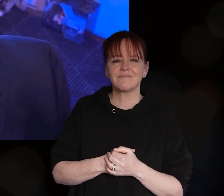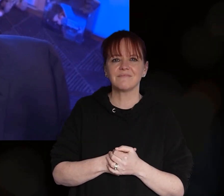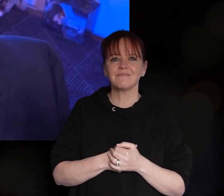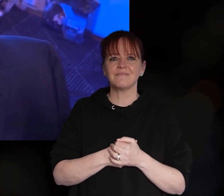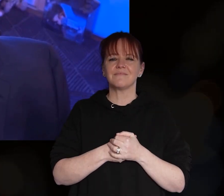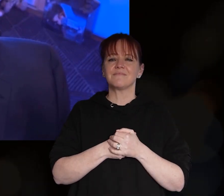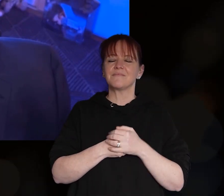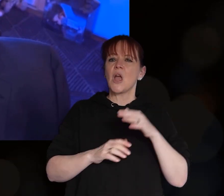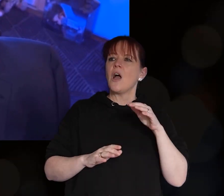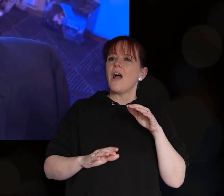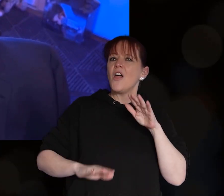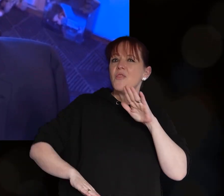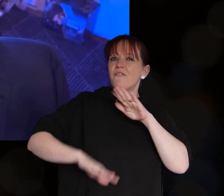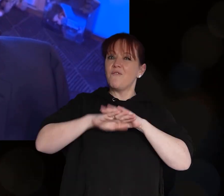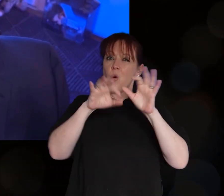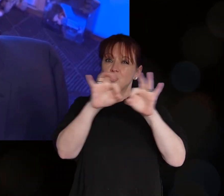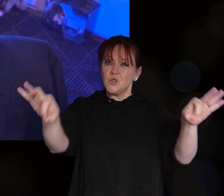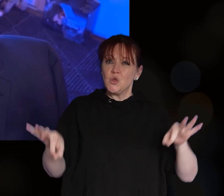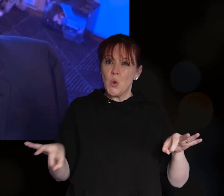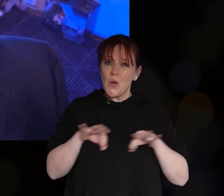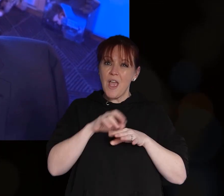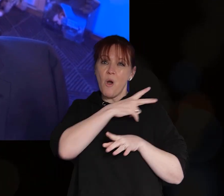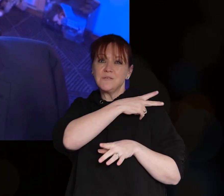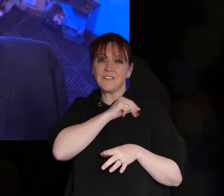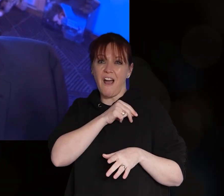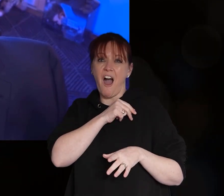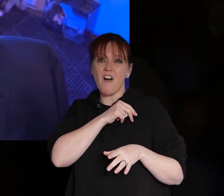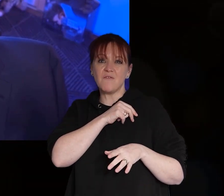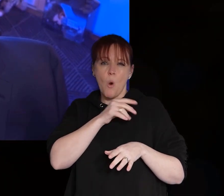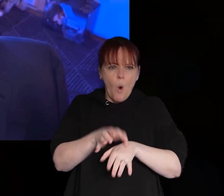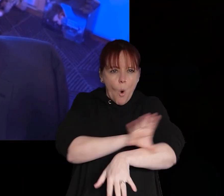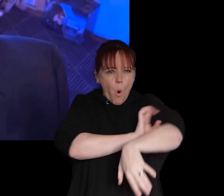and many others aside. But I do have to give a shout out to one person.